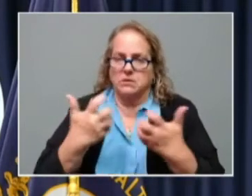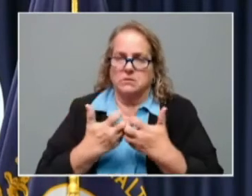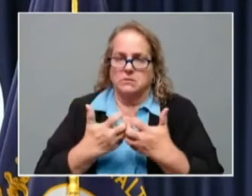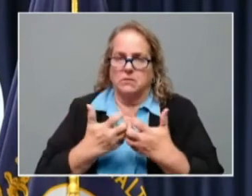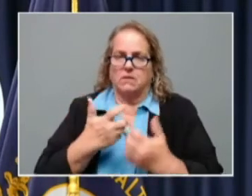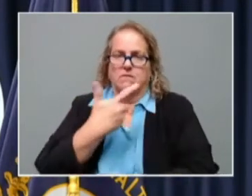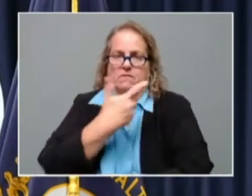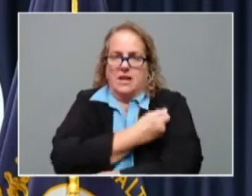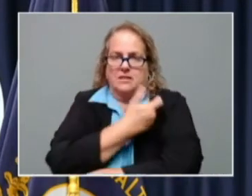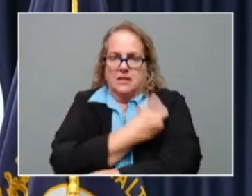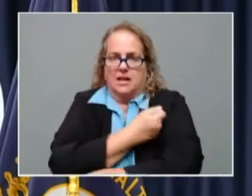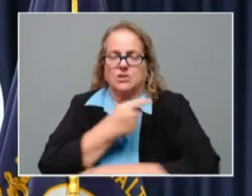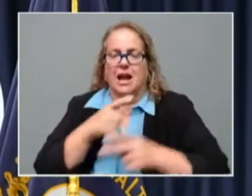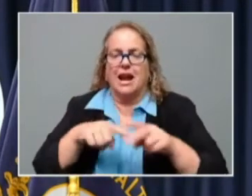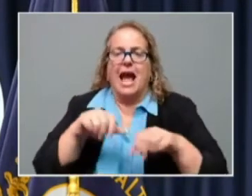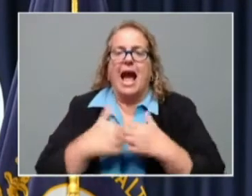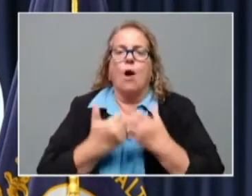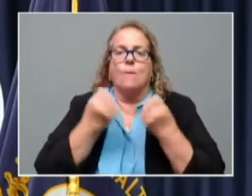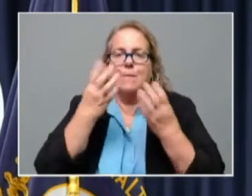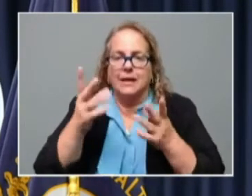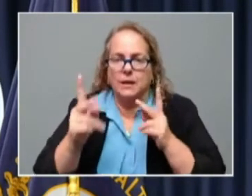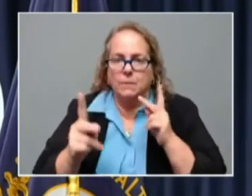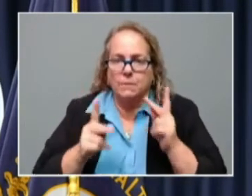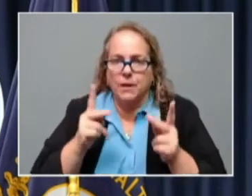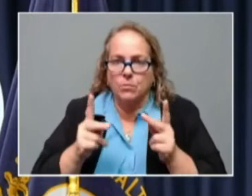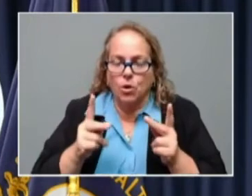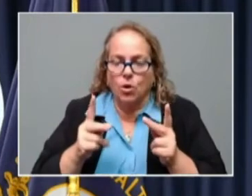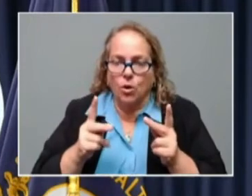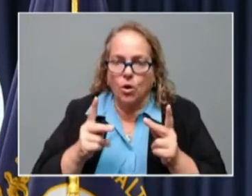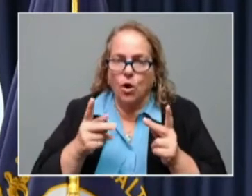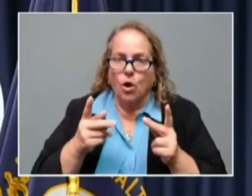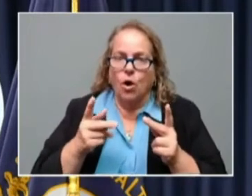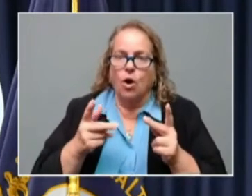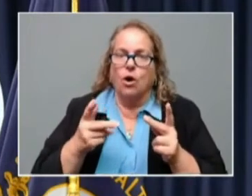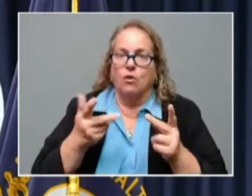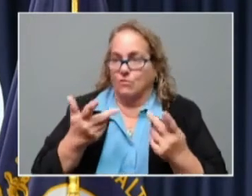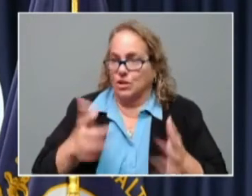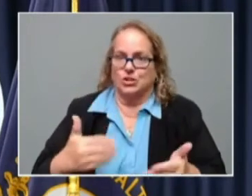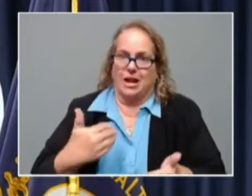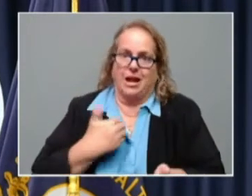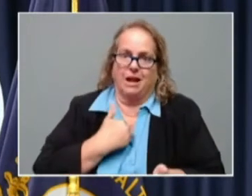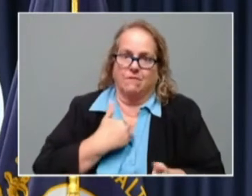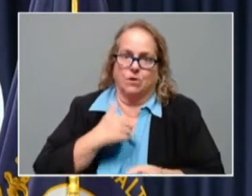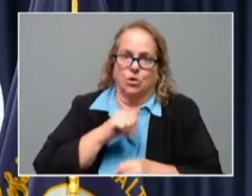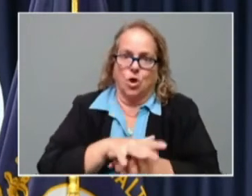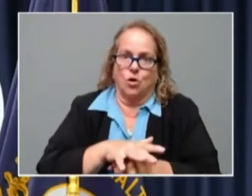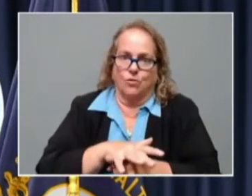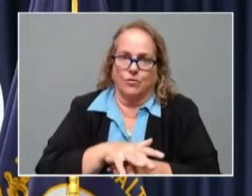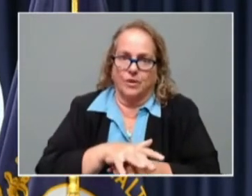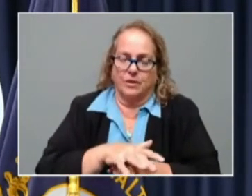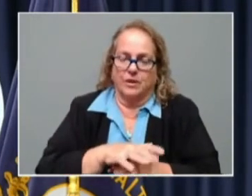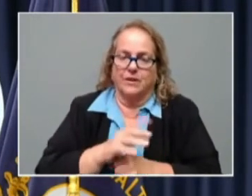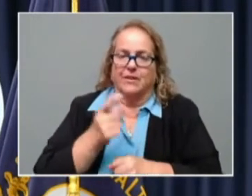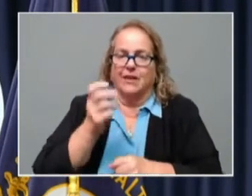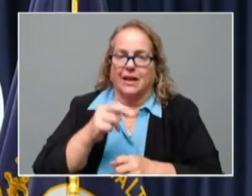how many people have had covid and then to keep from getting another surge